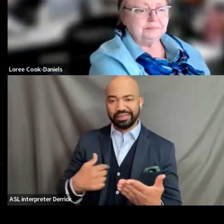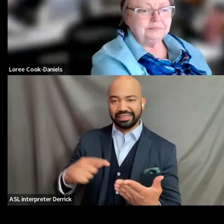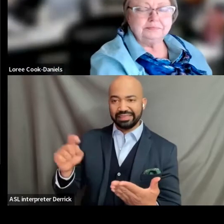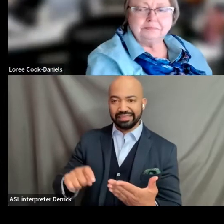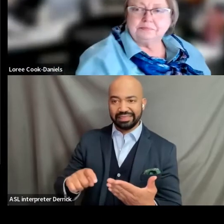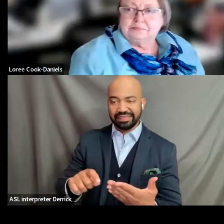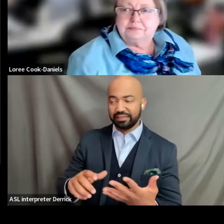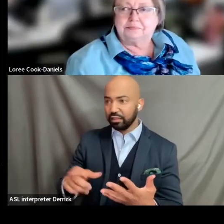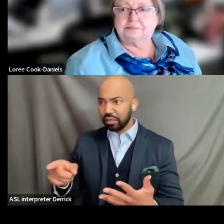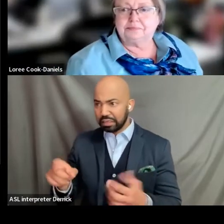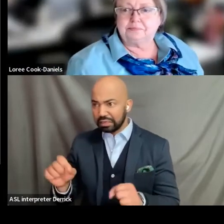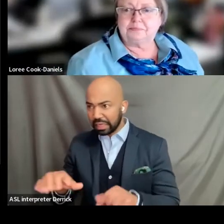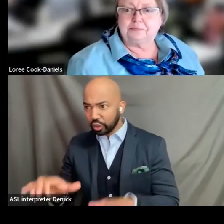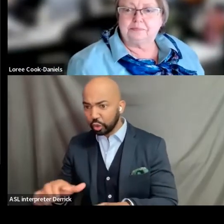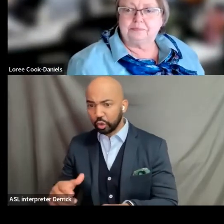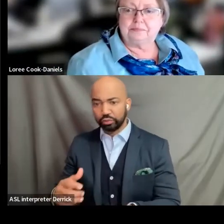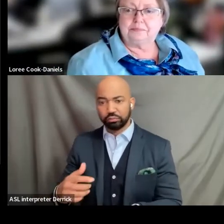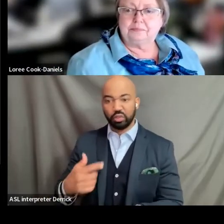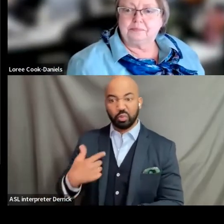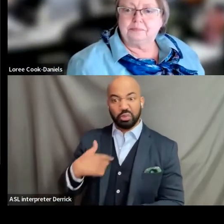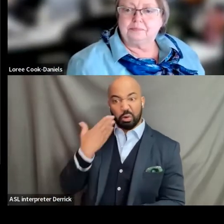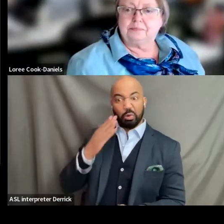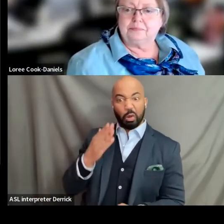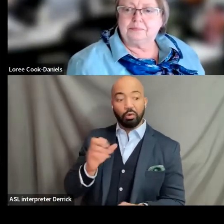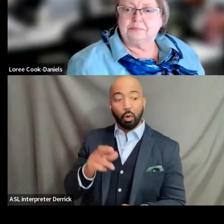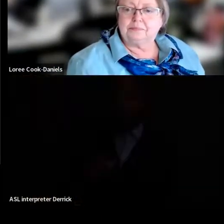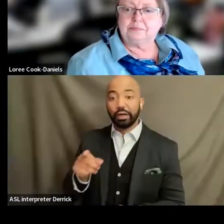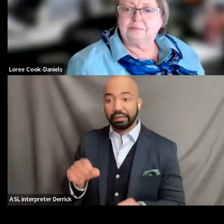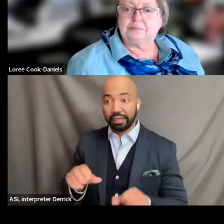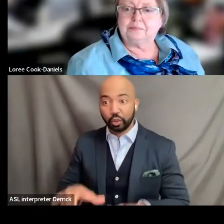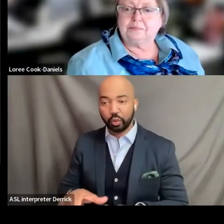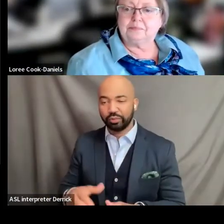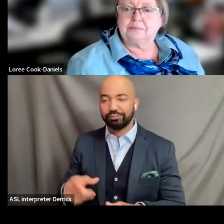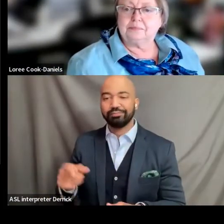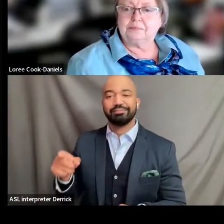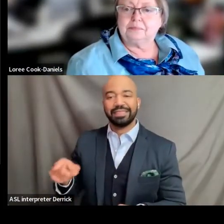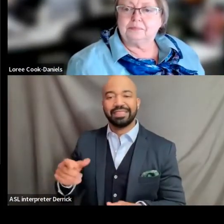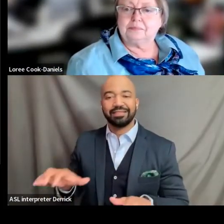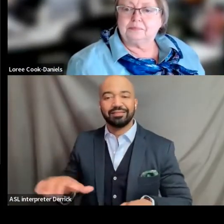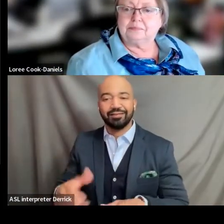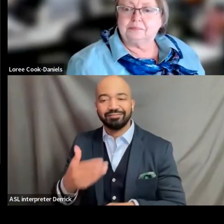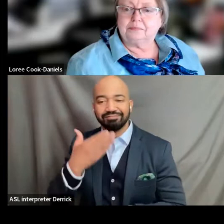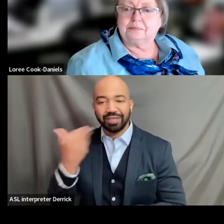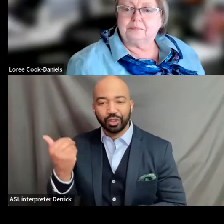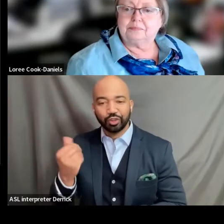or that Caleb knows how to do better. So that is who is on our end. We are really thrilled that you're here